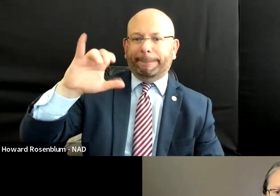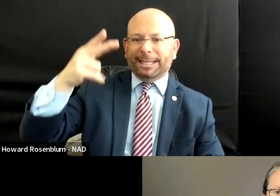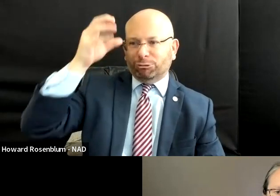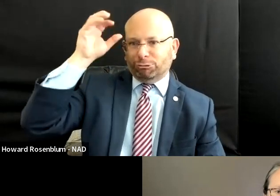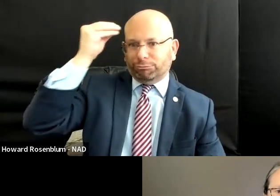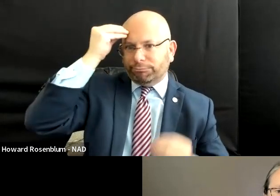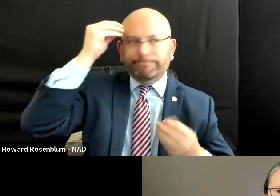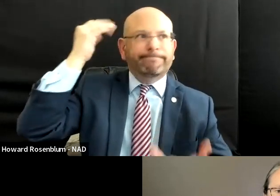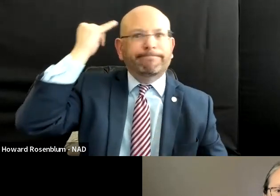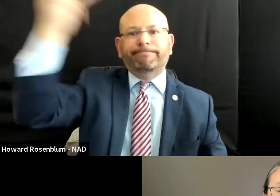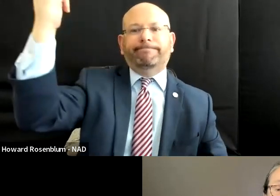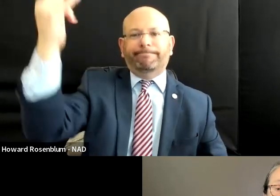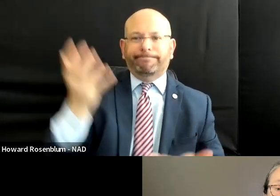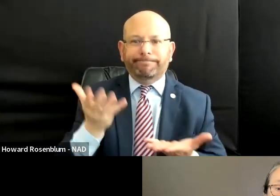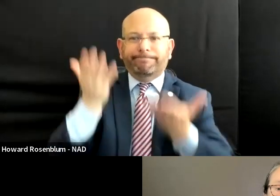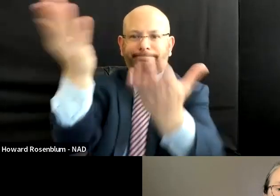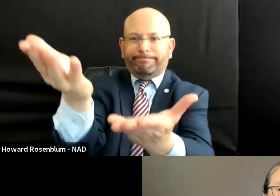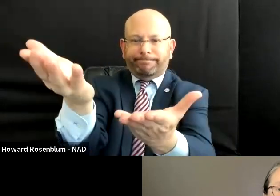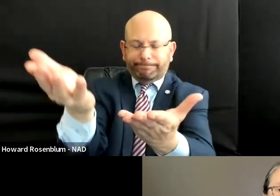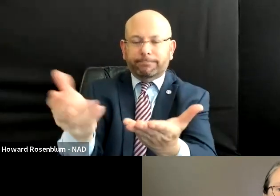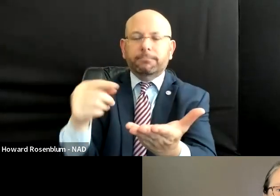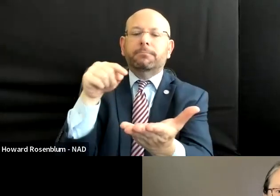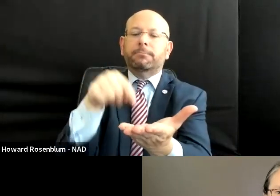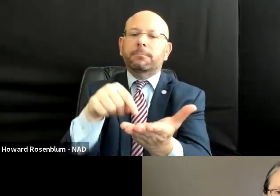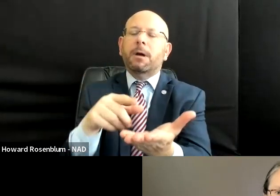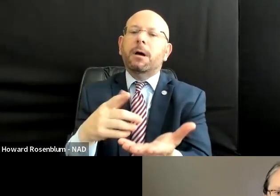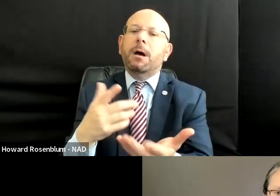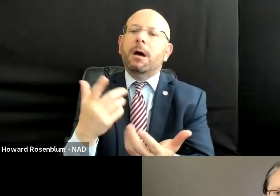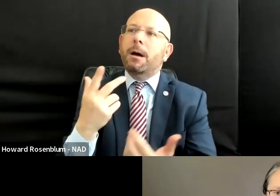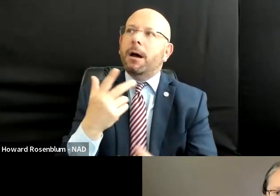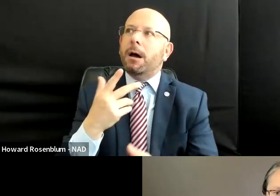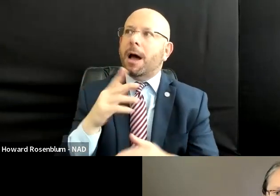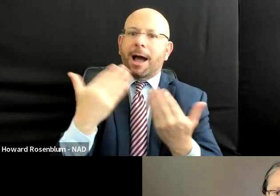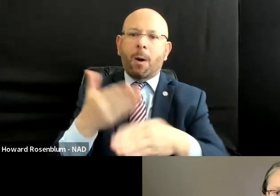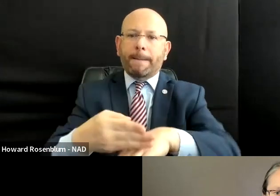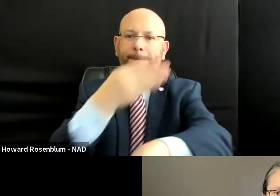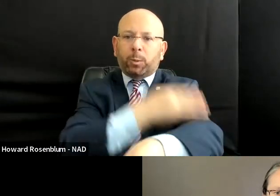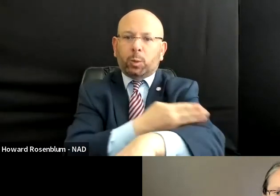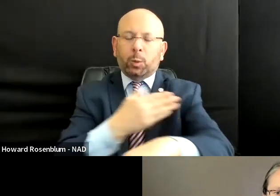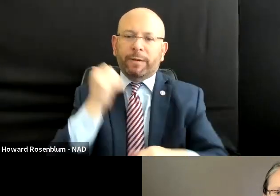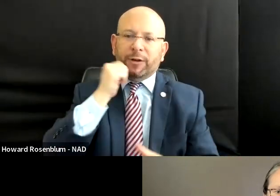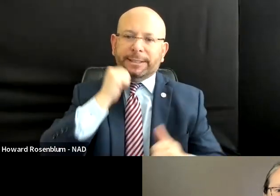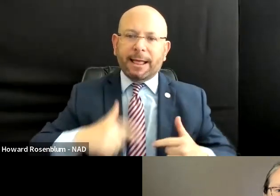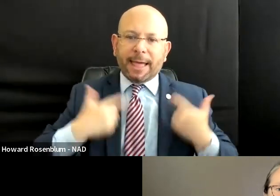Galluadet won this year. We also have pitch and we have a variety of youth aged